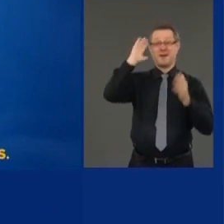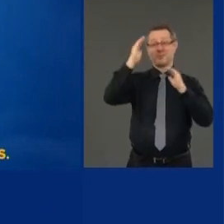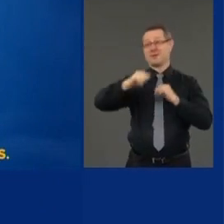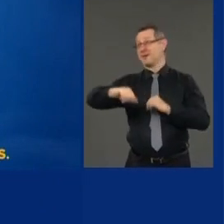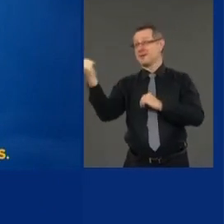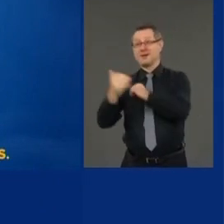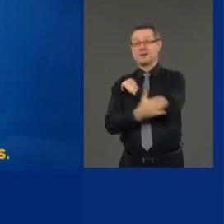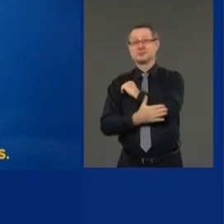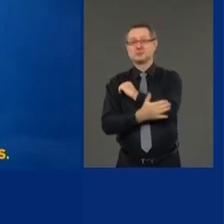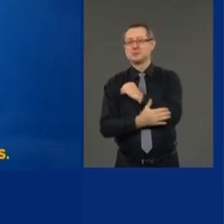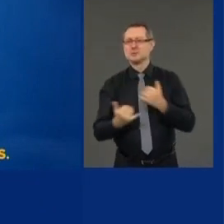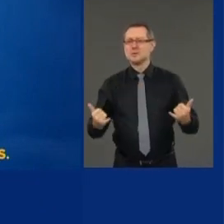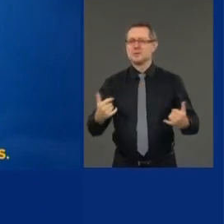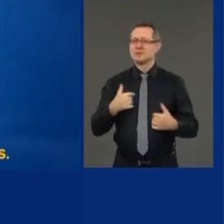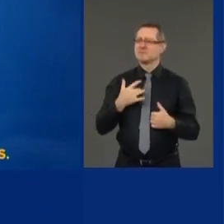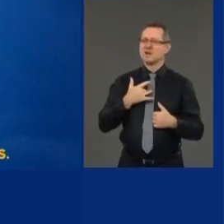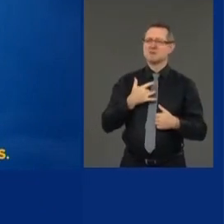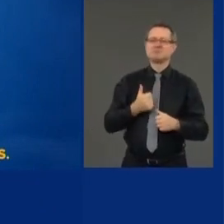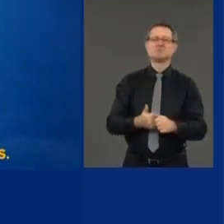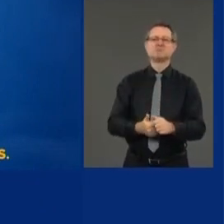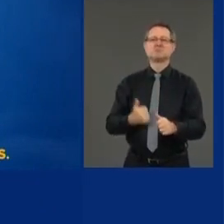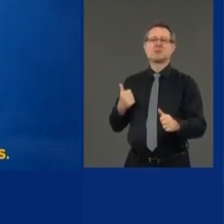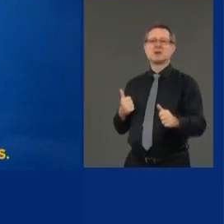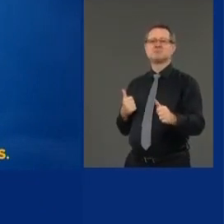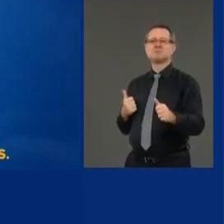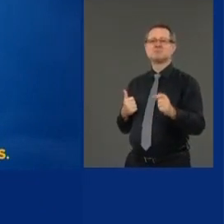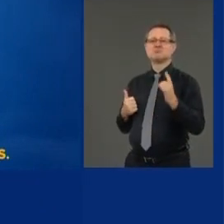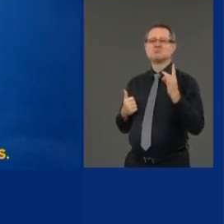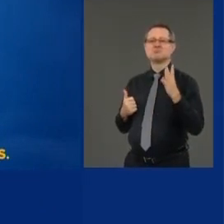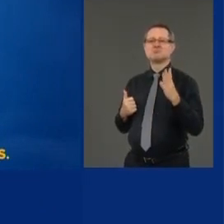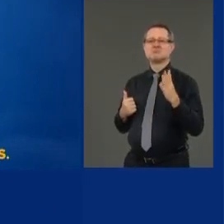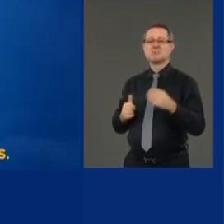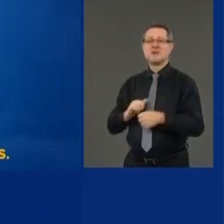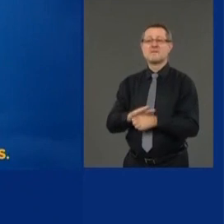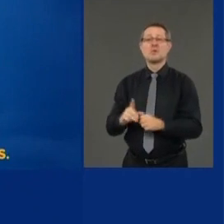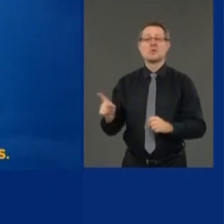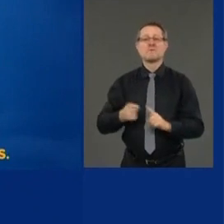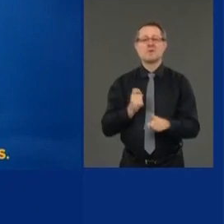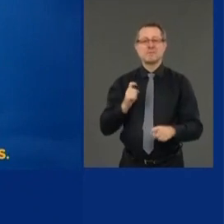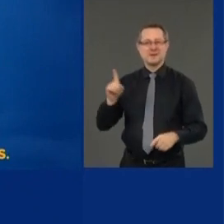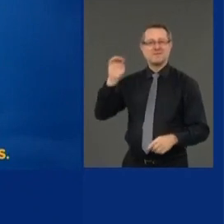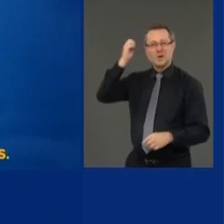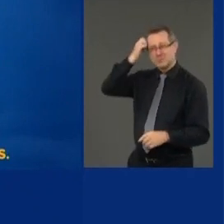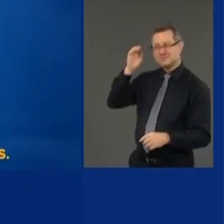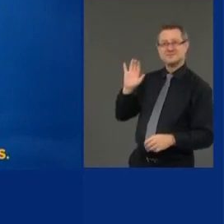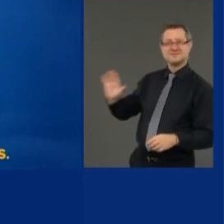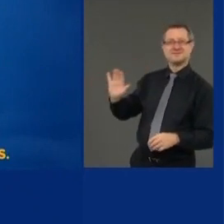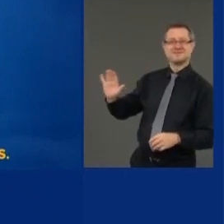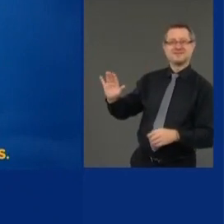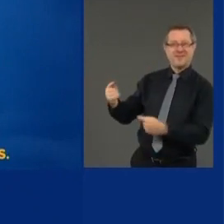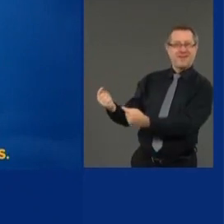HOW DOES THAT HELP THE ECONOMY? IT DOESN'T. IT SENT THE ECONOMY BACK.